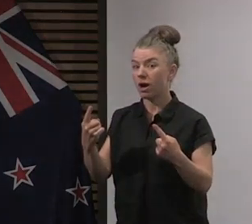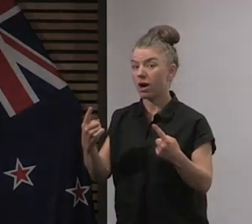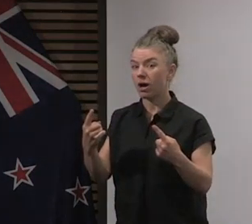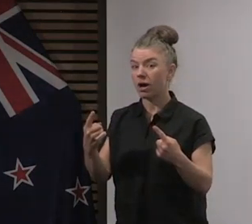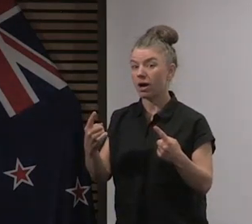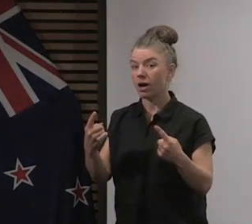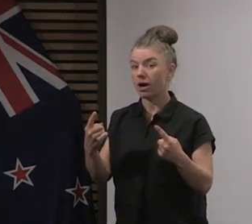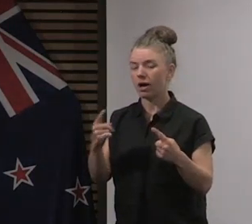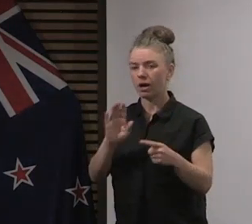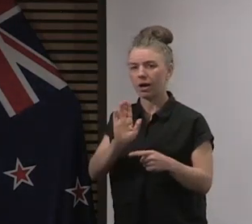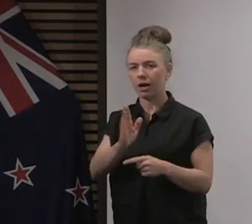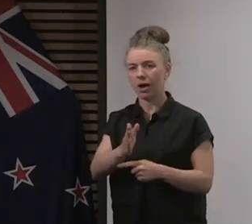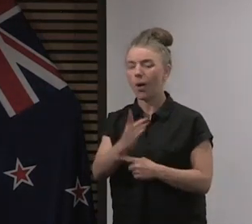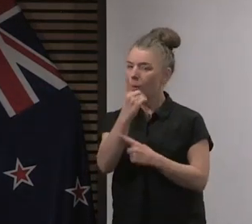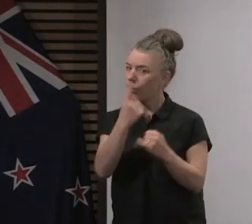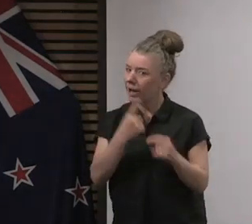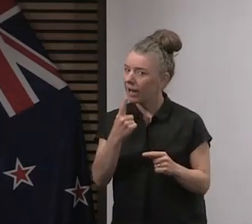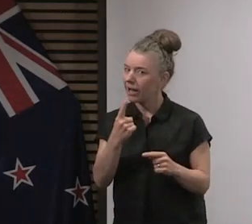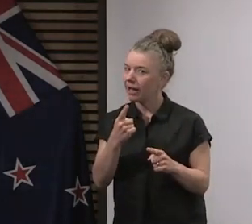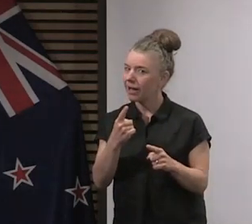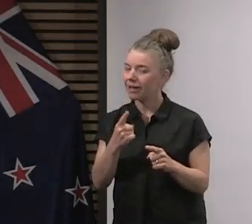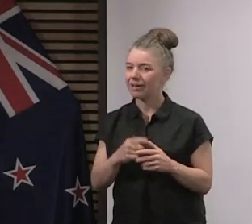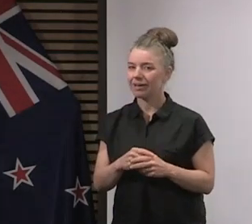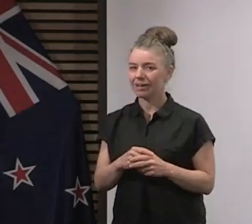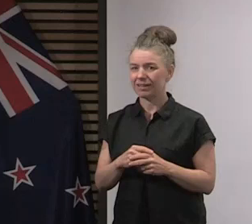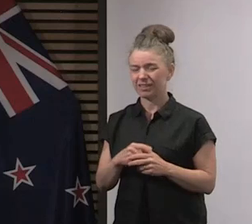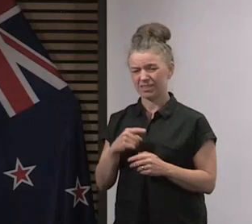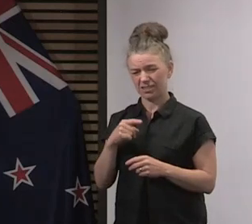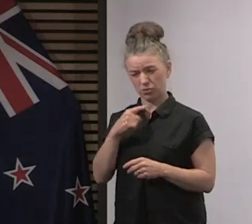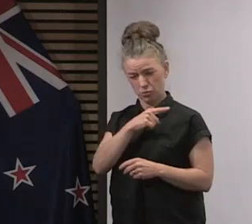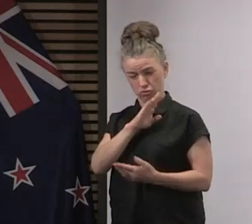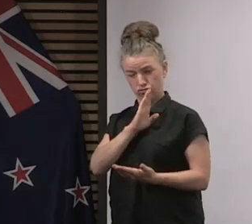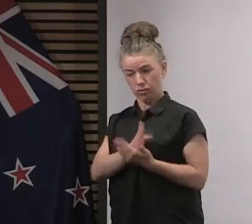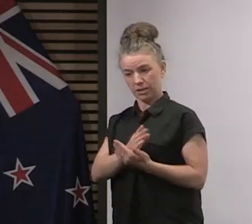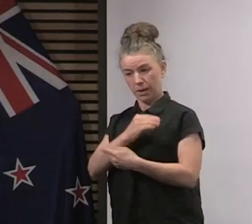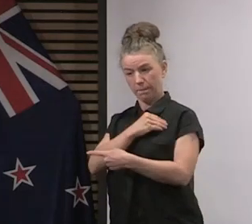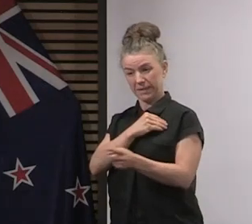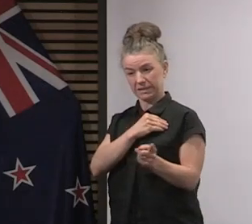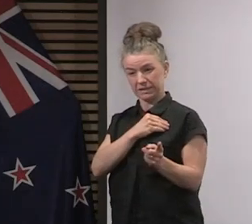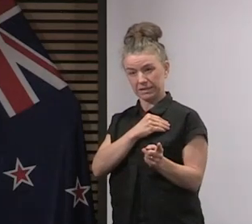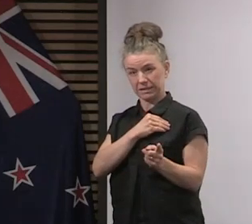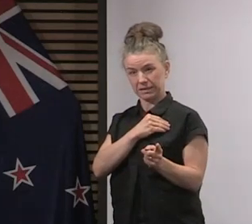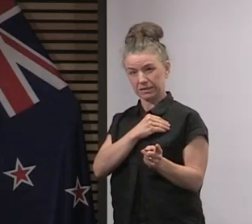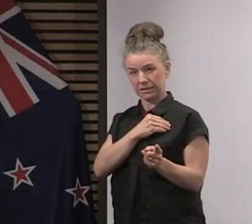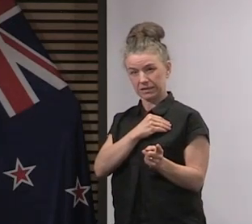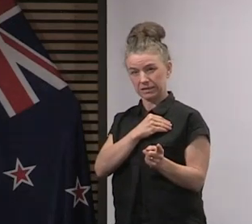safe. Thank you very much. I look forward to seeing you